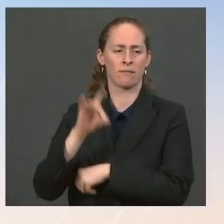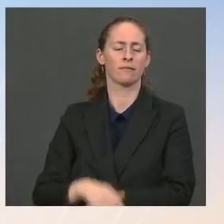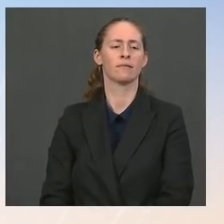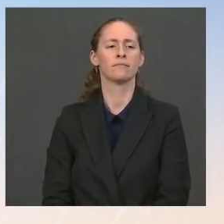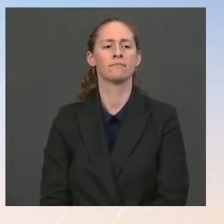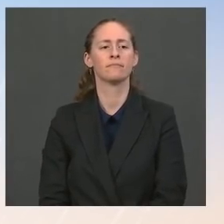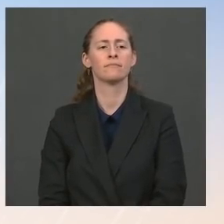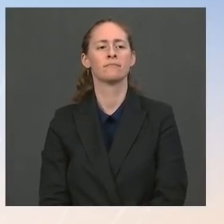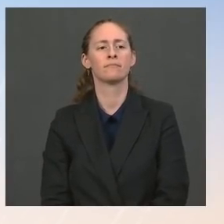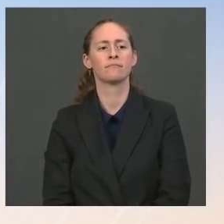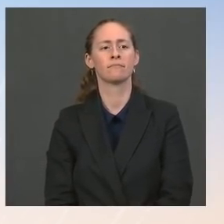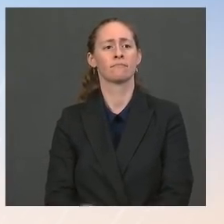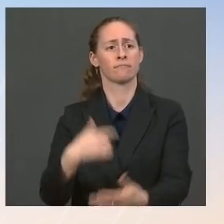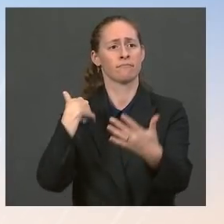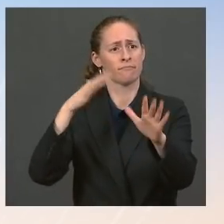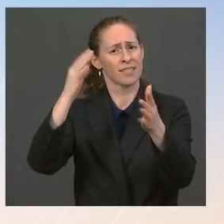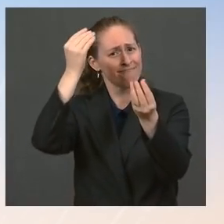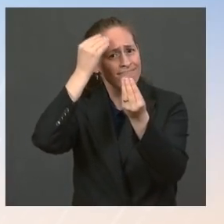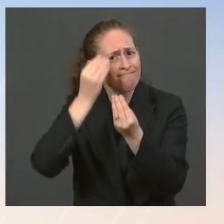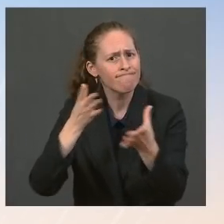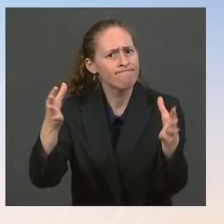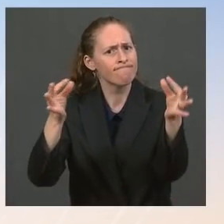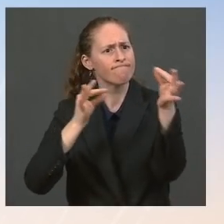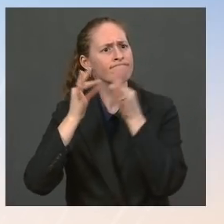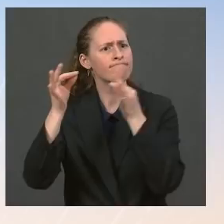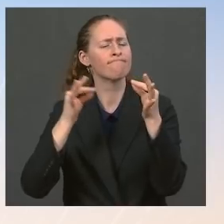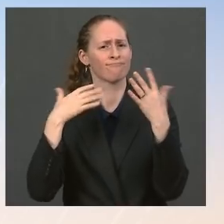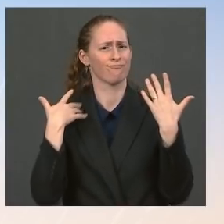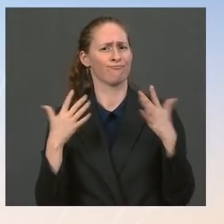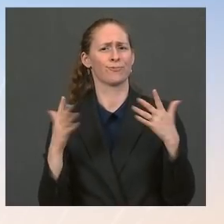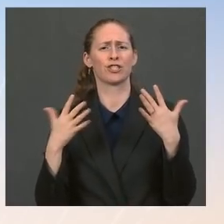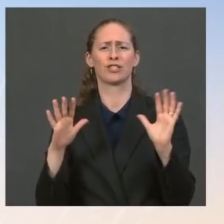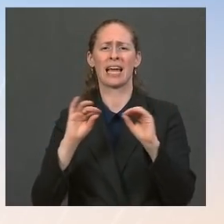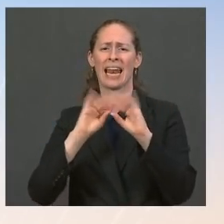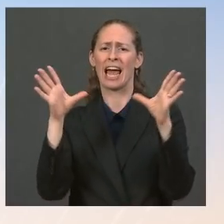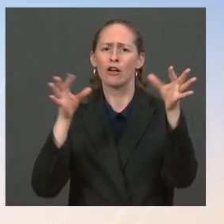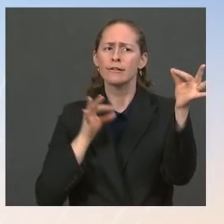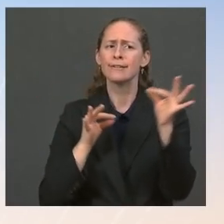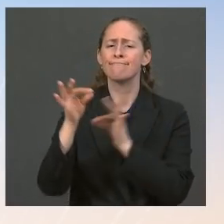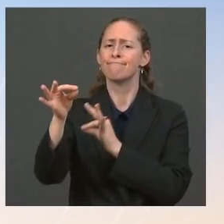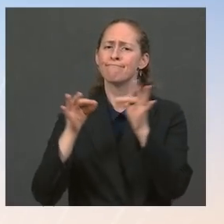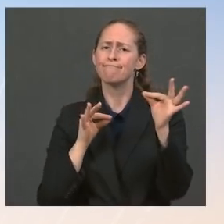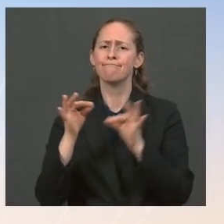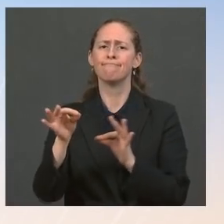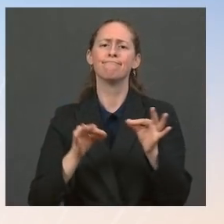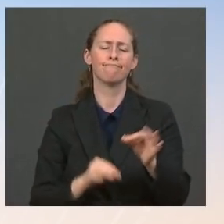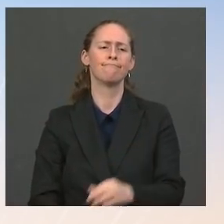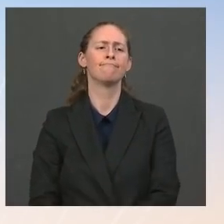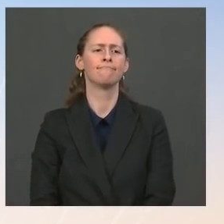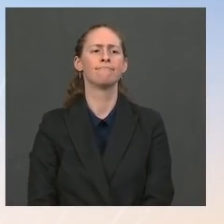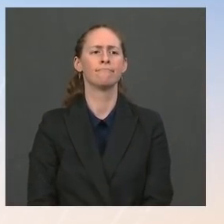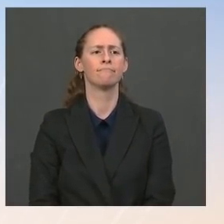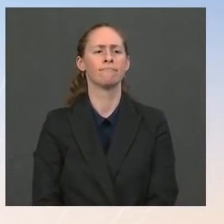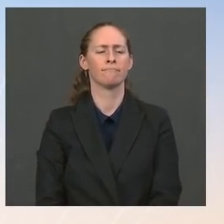we've previously expressed that in light of the fact that we had such a significant number of individuals